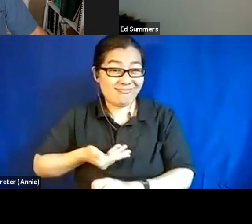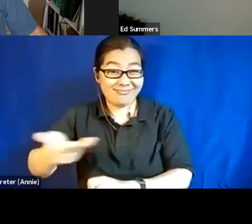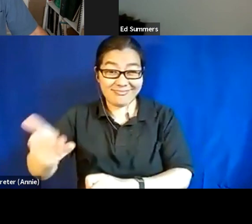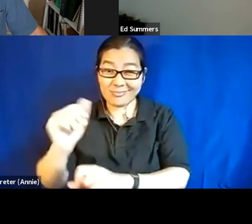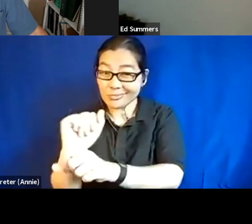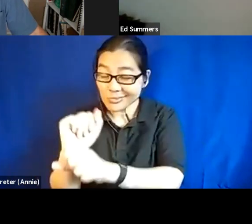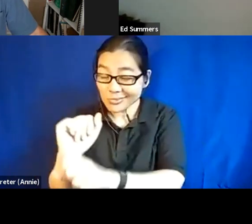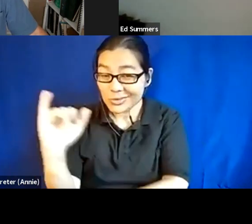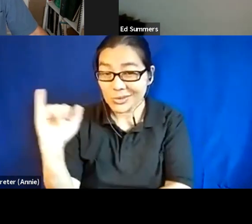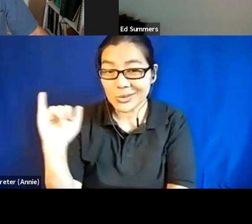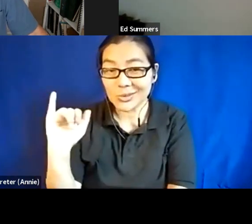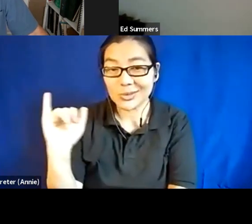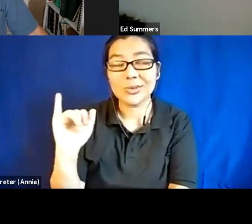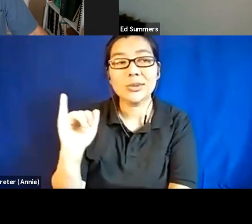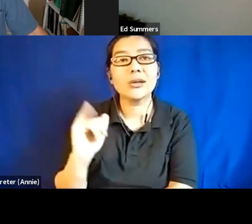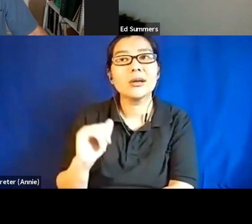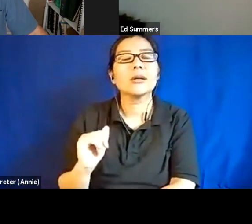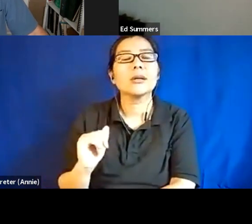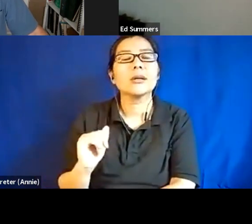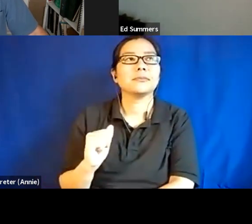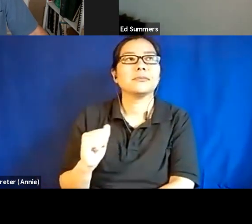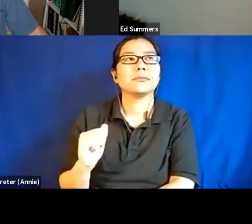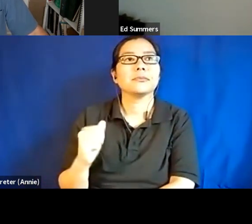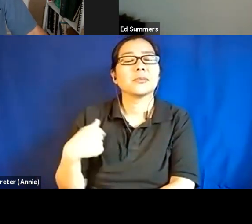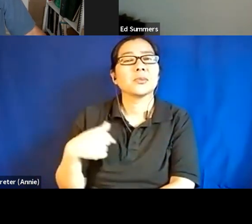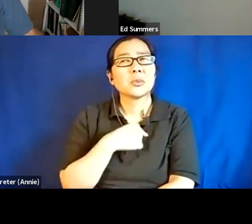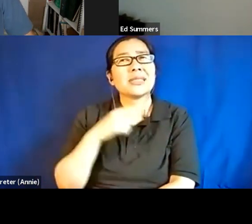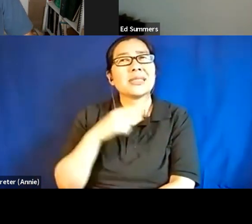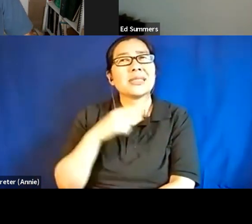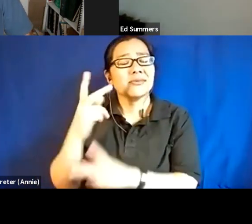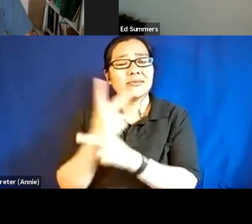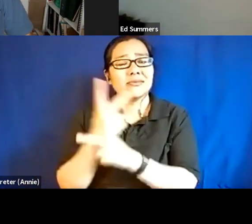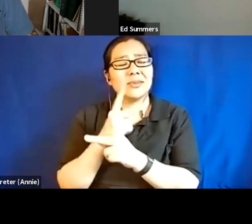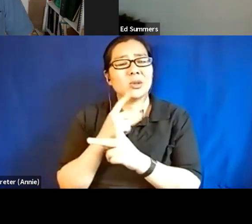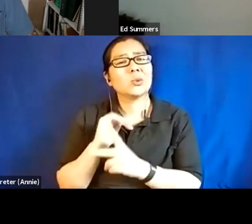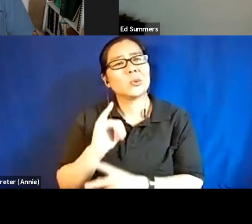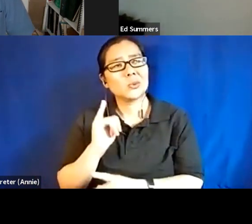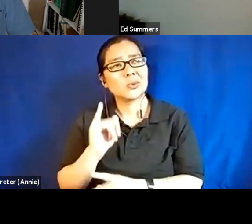to figure out how to make comics accessible. And